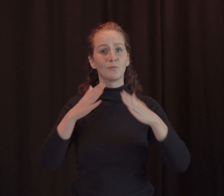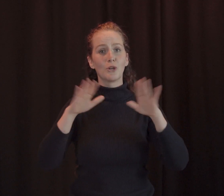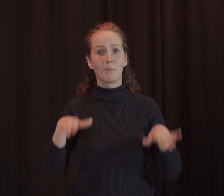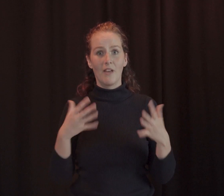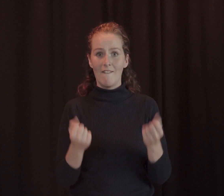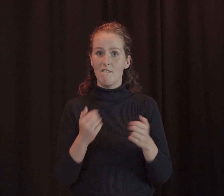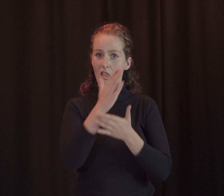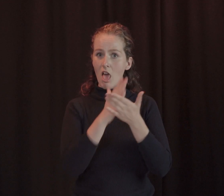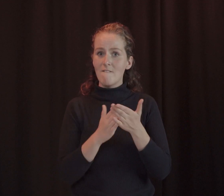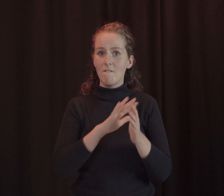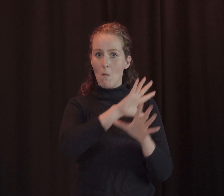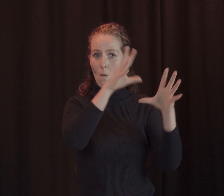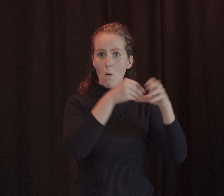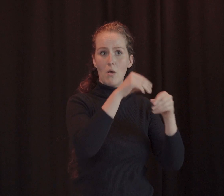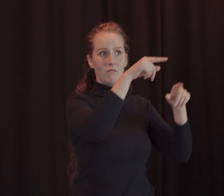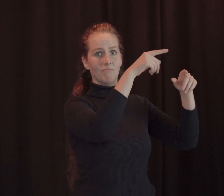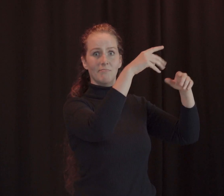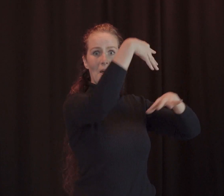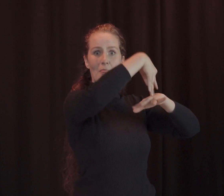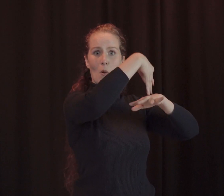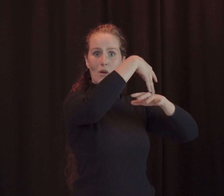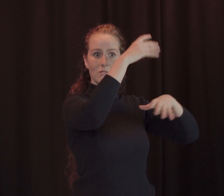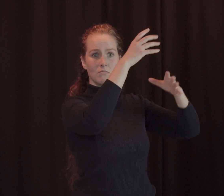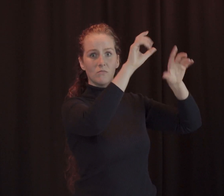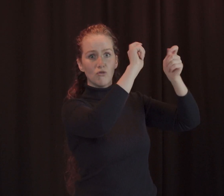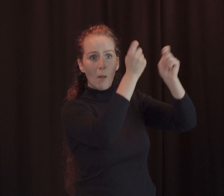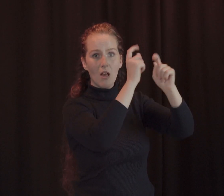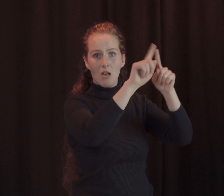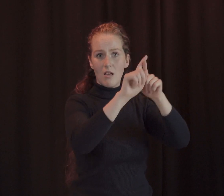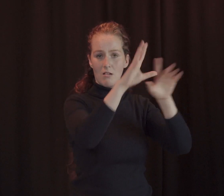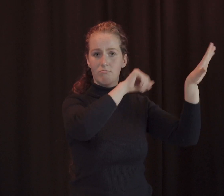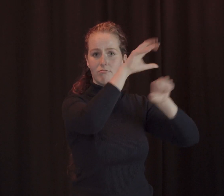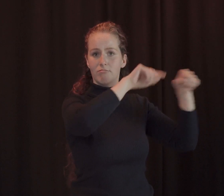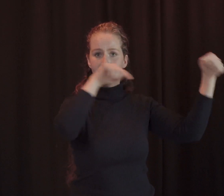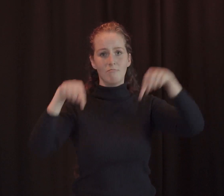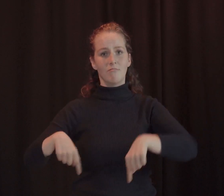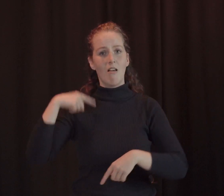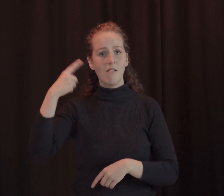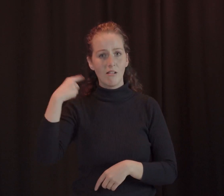The British Museum today has around half the Parthenon sculptures because they, for better